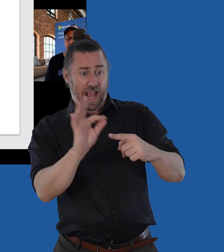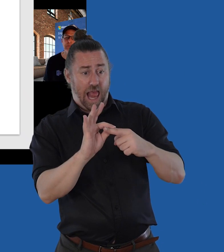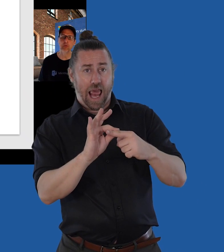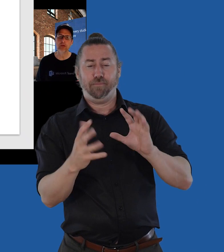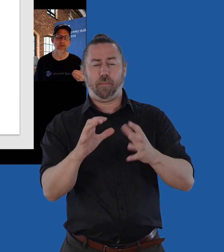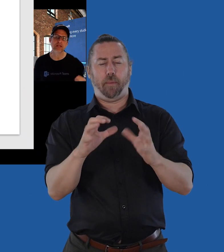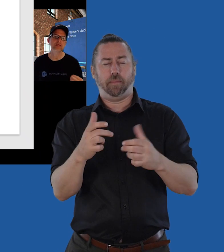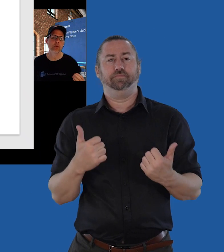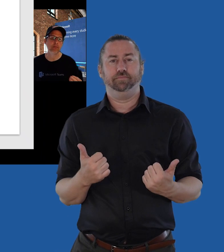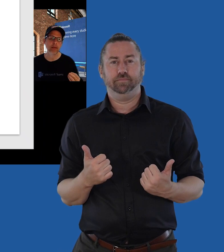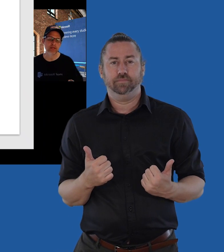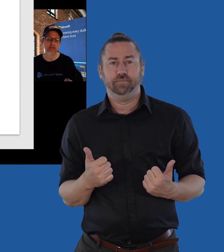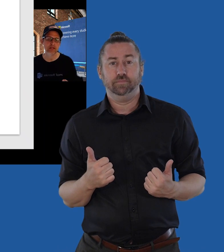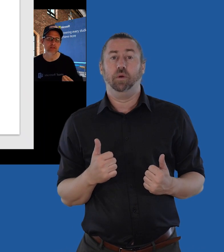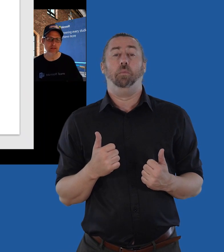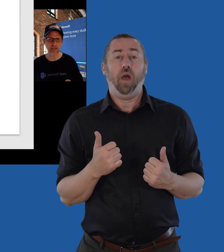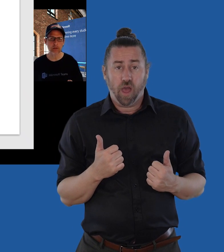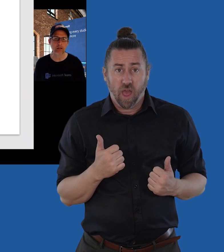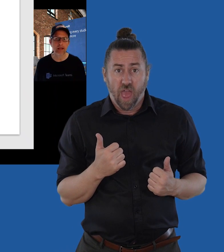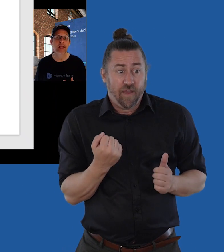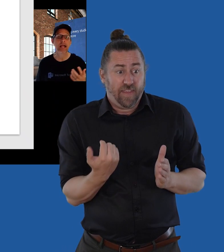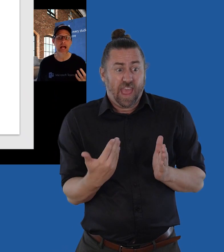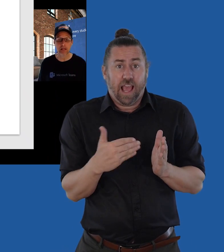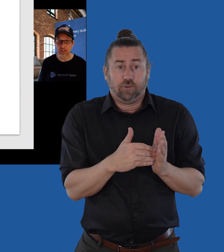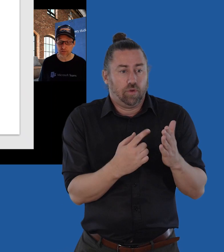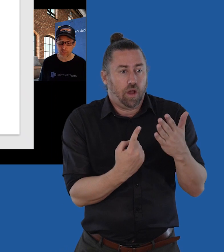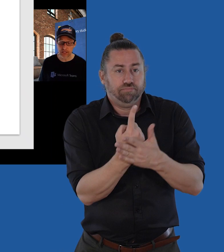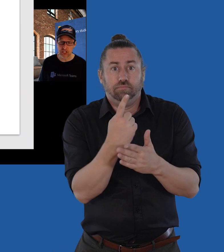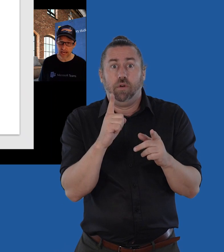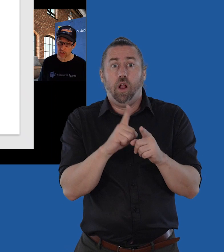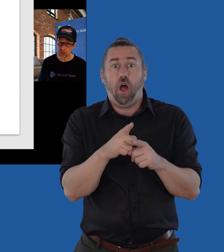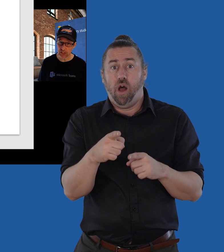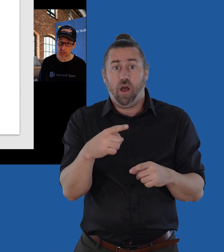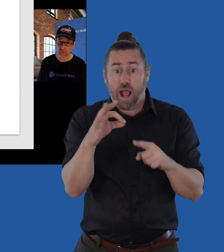But people with things that we maybe didn't even think about, like color differentiation issues,